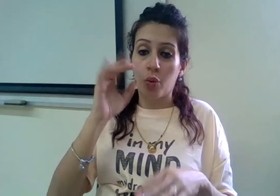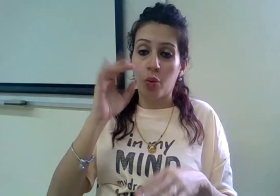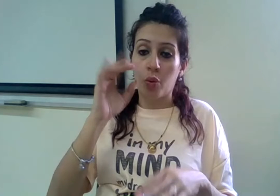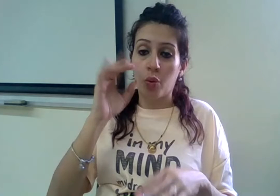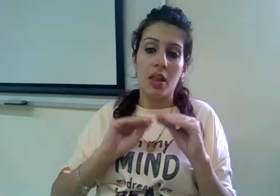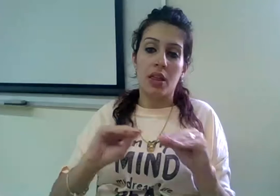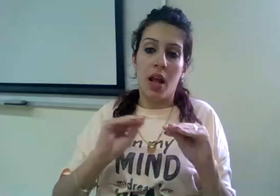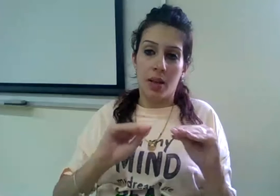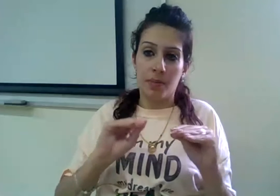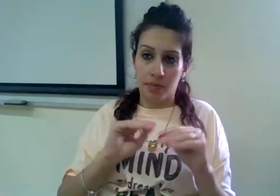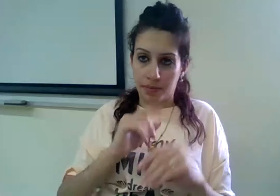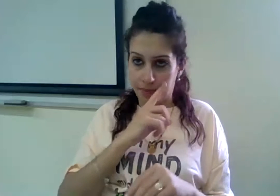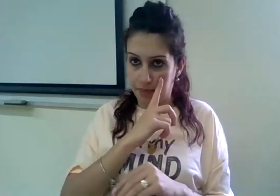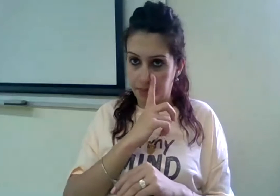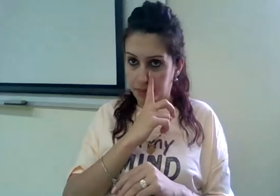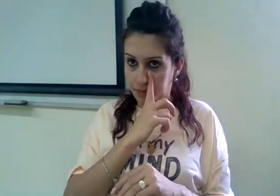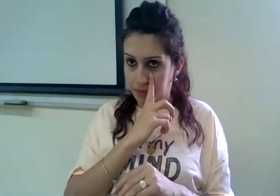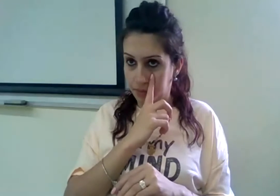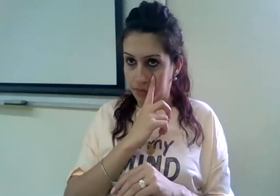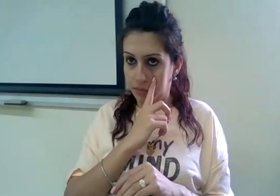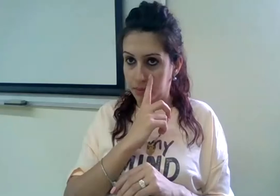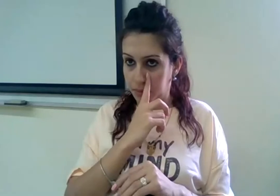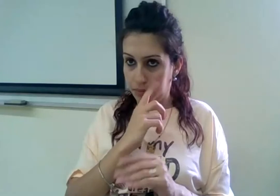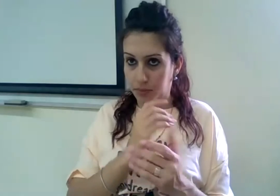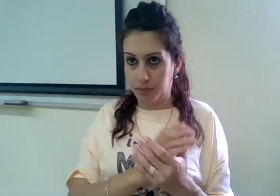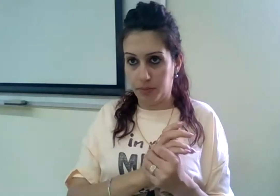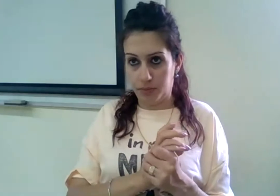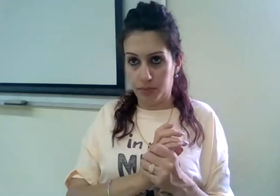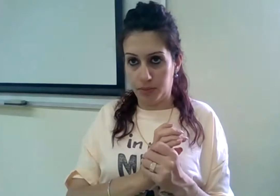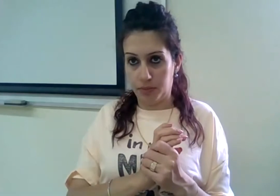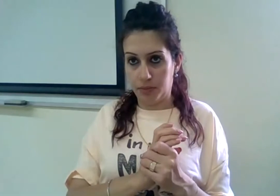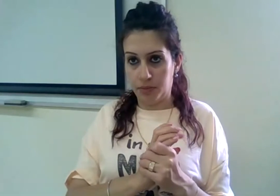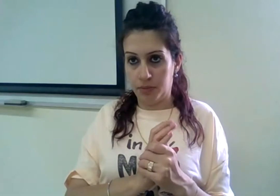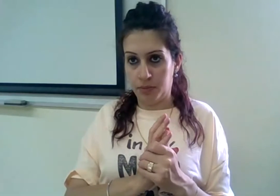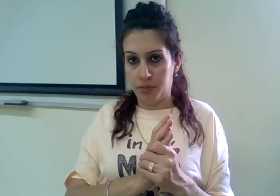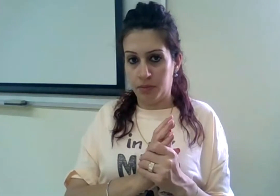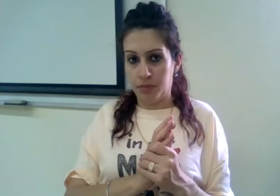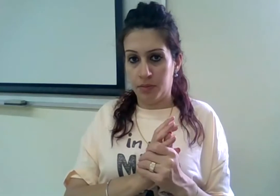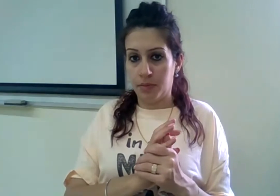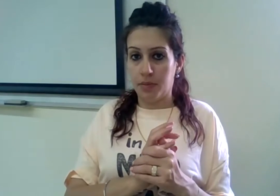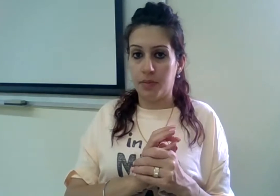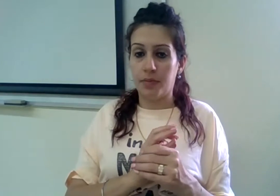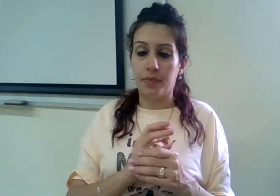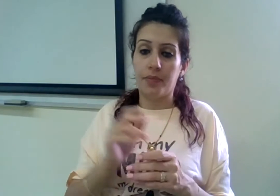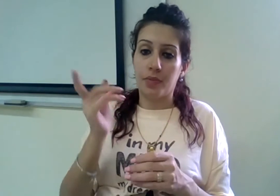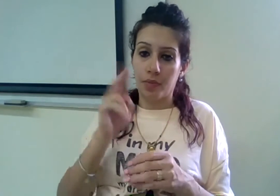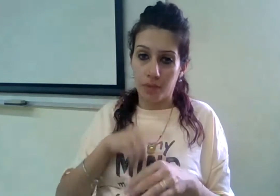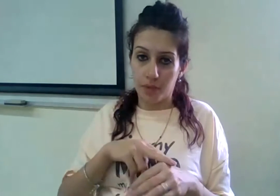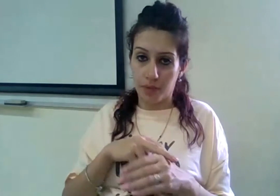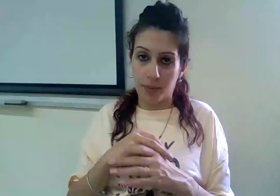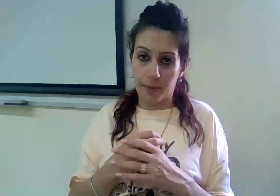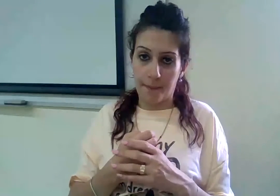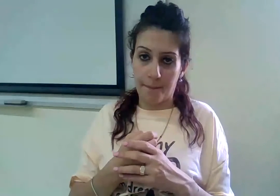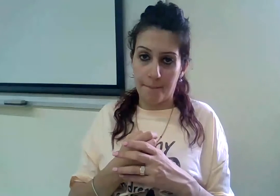And we do have a question, one question coming from Alia Zuraikat, our colleague from the higher council.